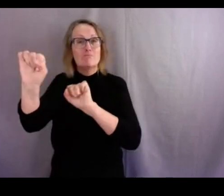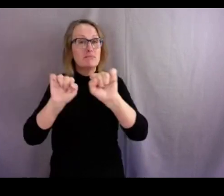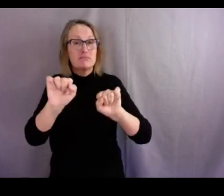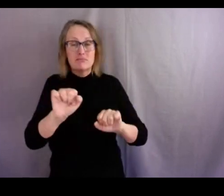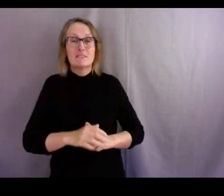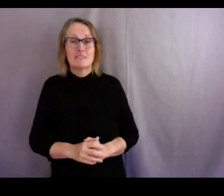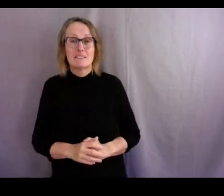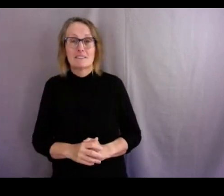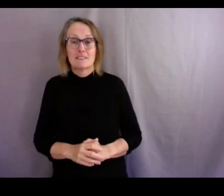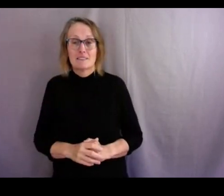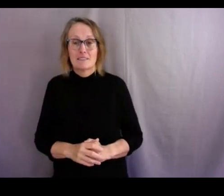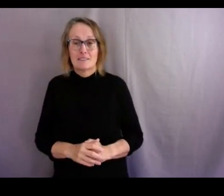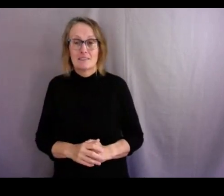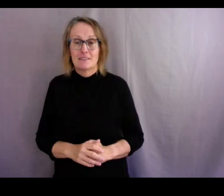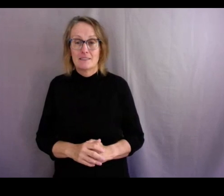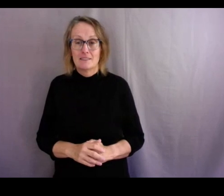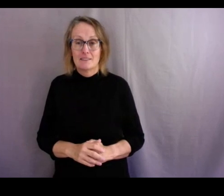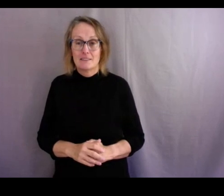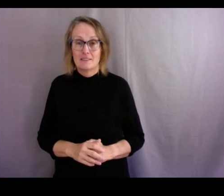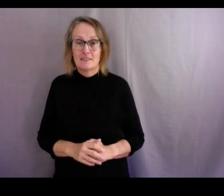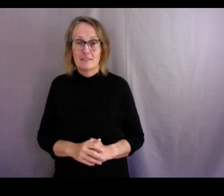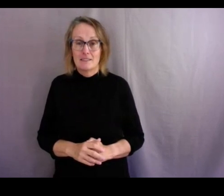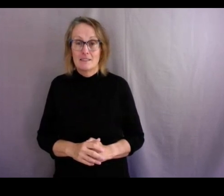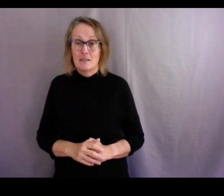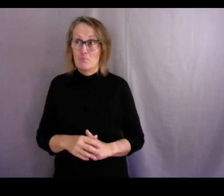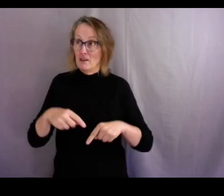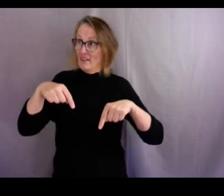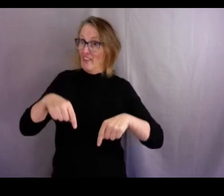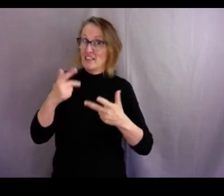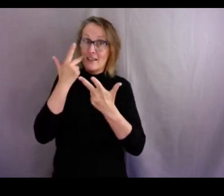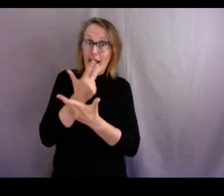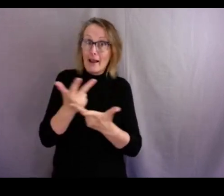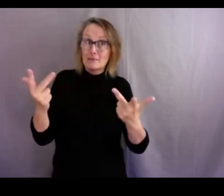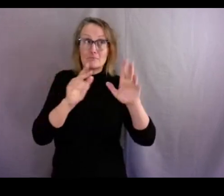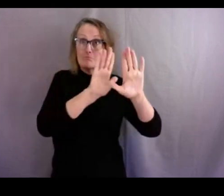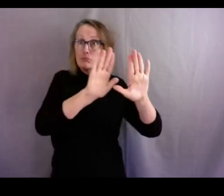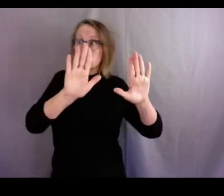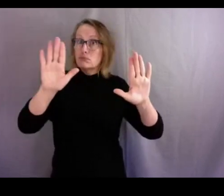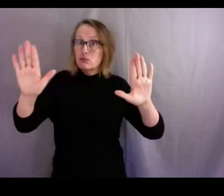But you cannot look at the works in this exhibition and others without a sort of mounting sense